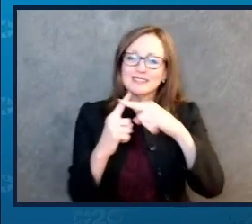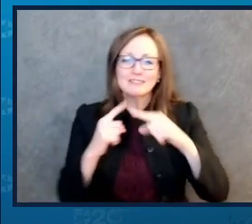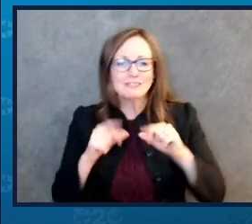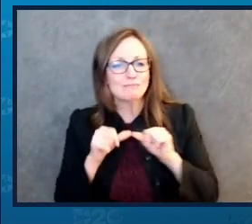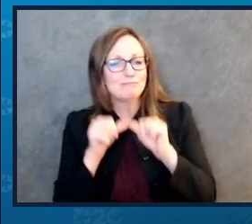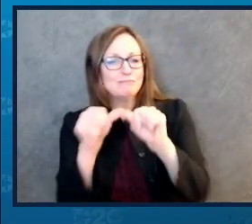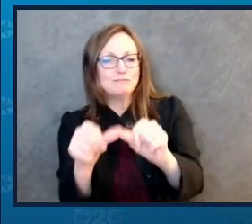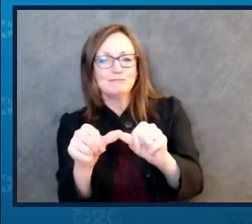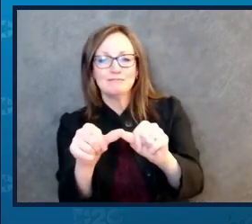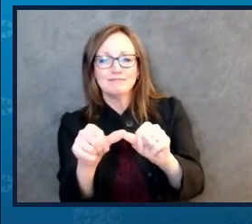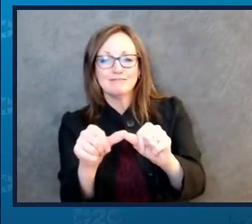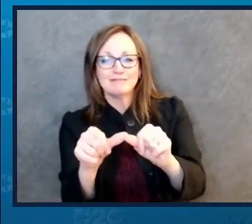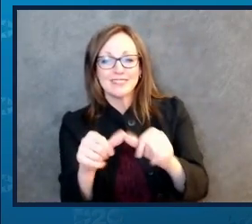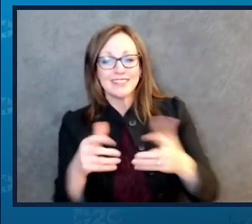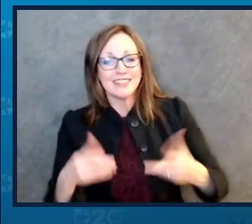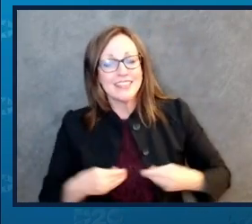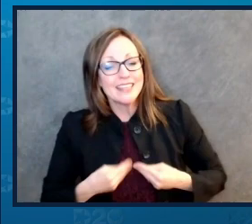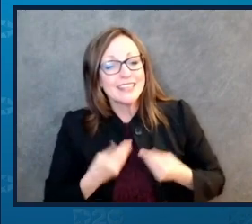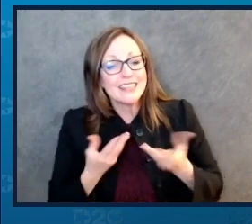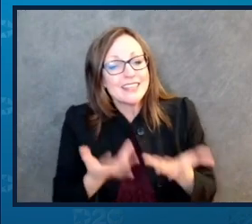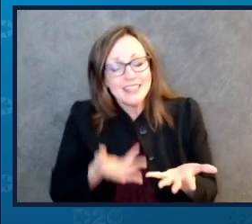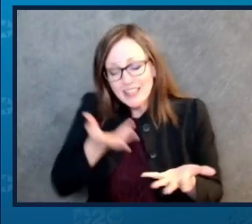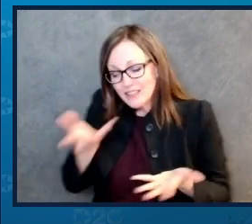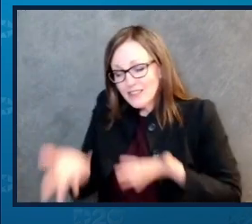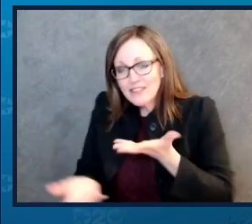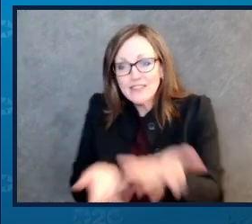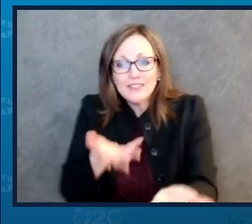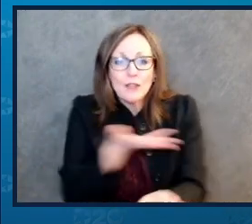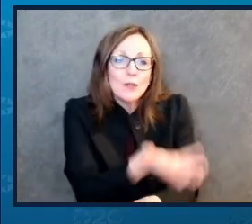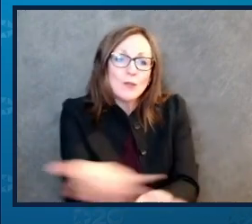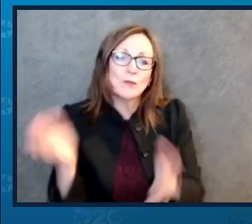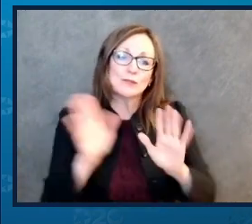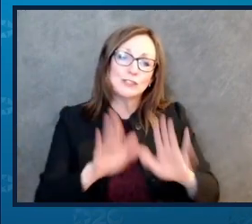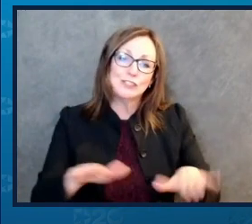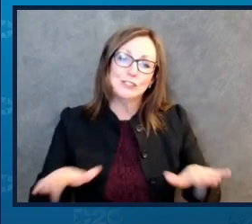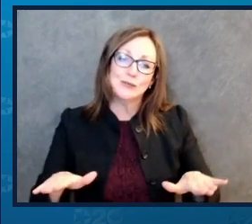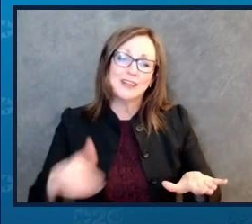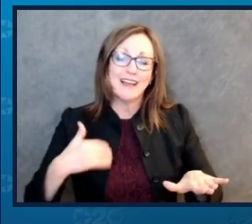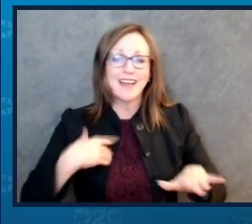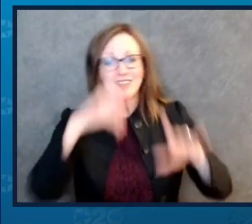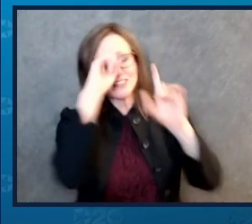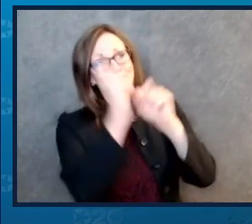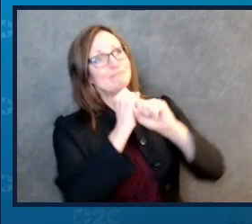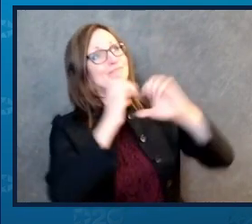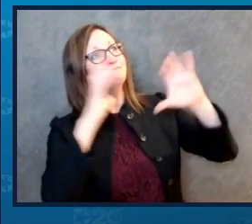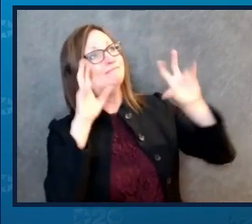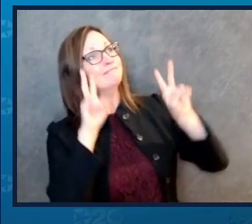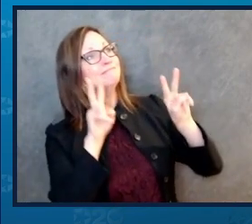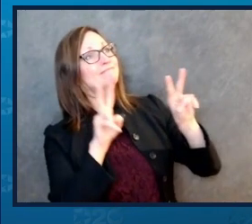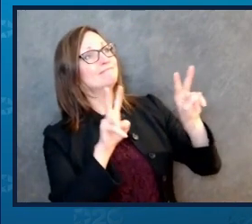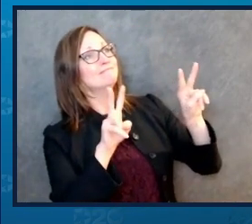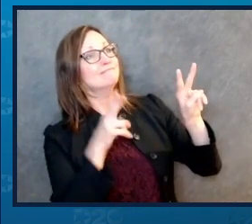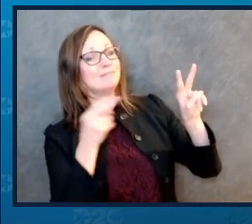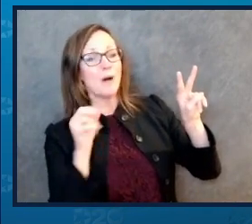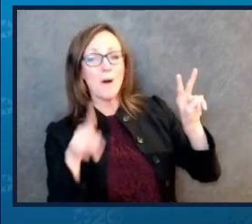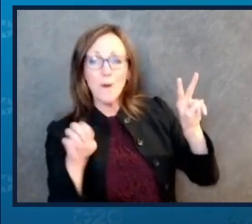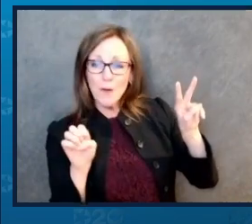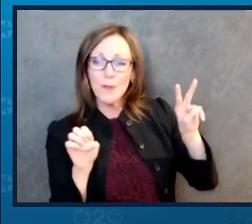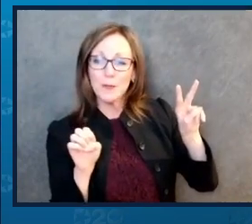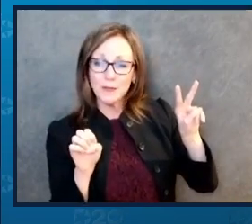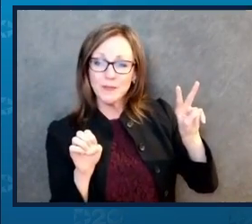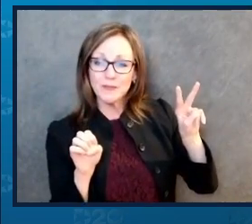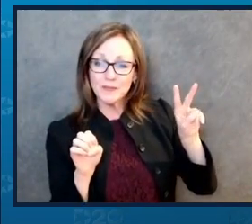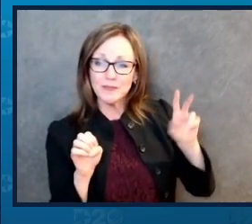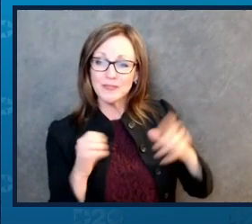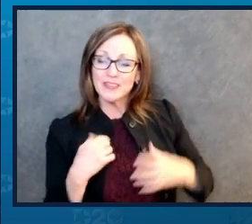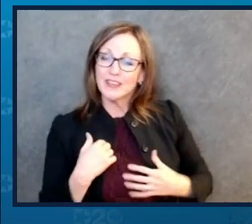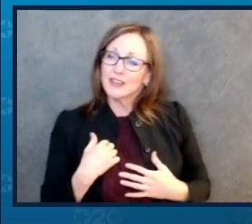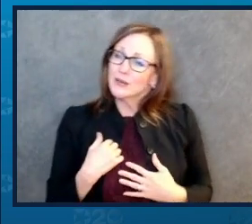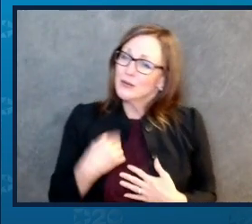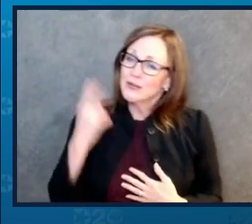THEIR CHILDREN SOMETHING MORE.